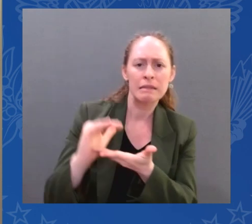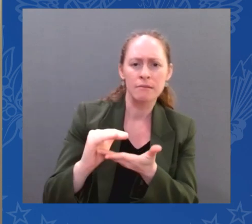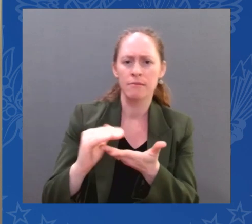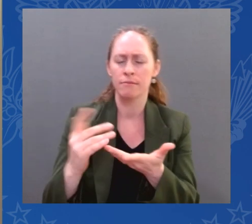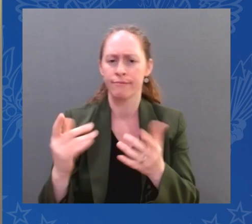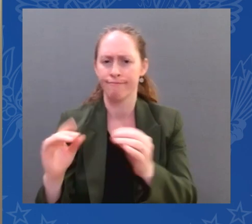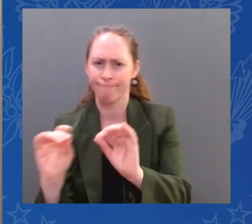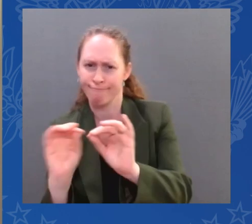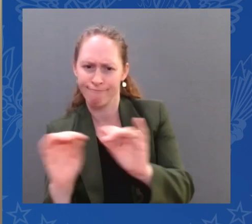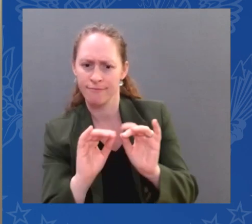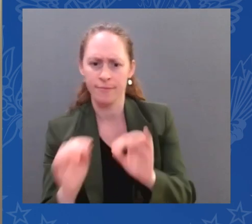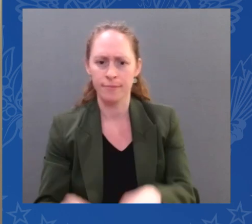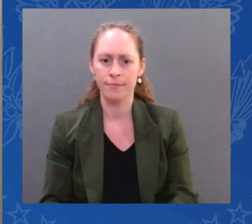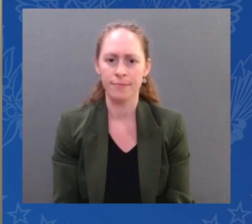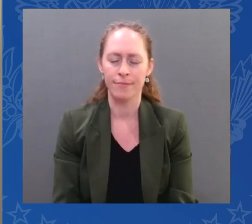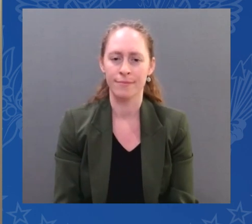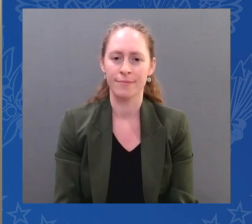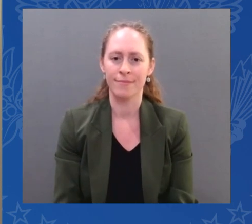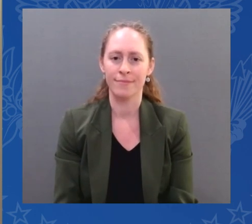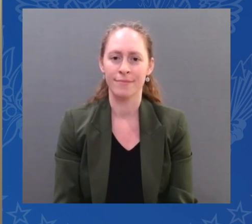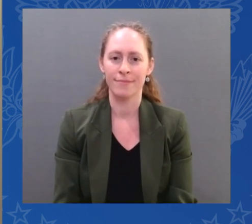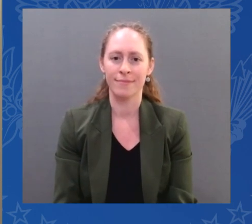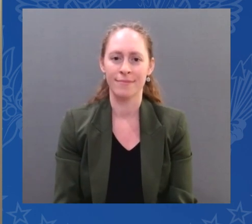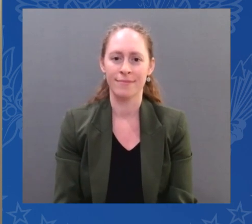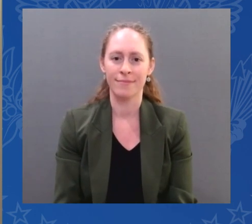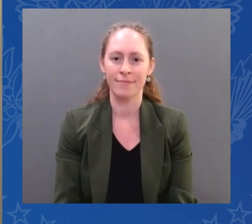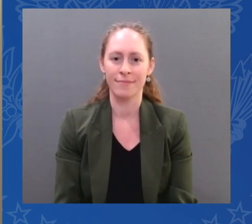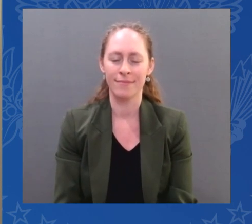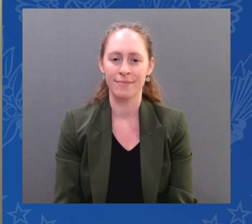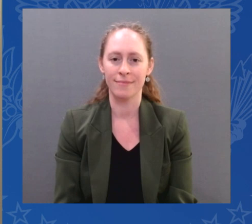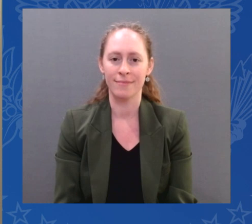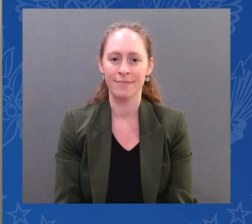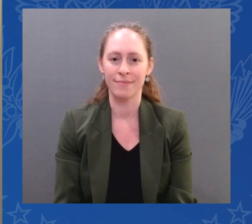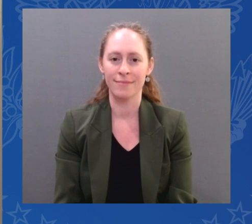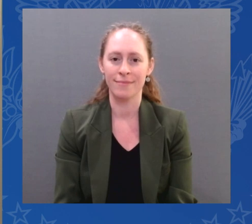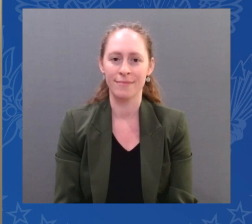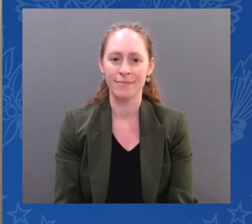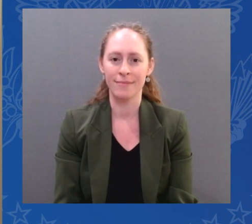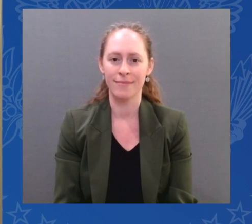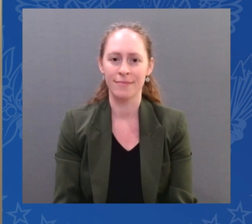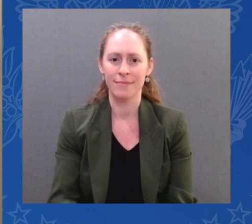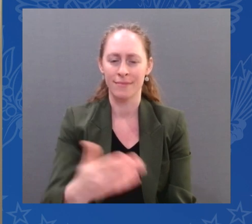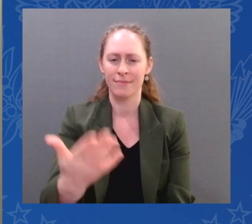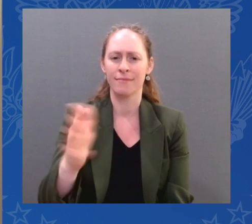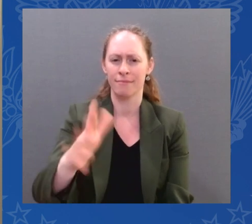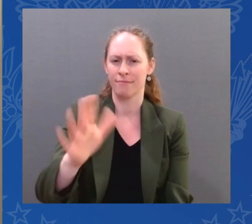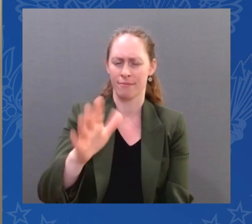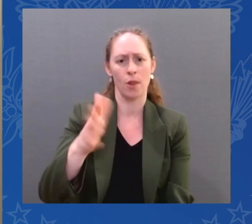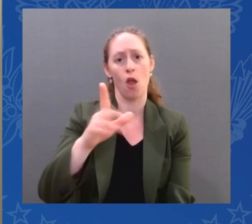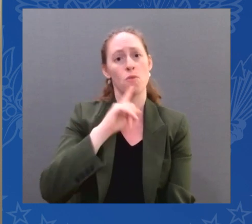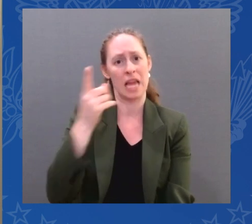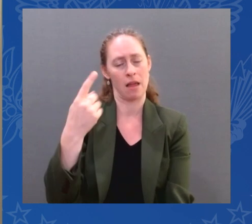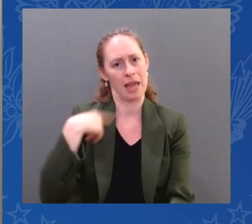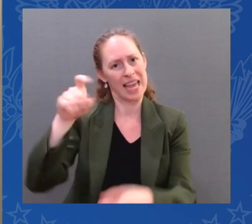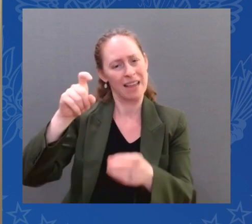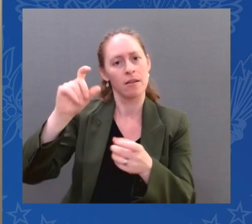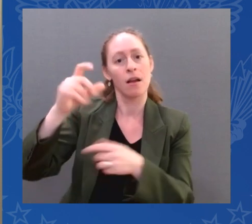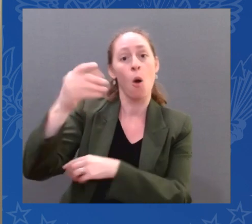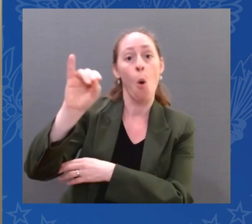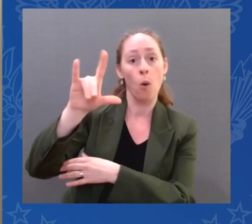Look, we need more refining capacity. This idea that they don't have oil to drill